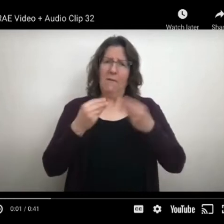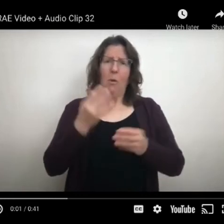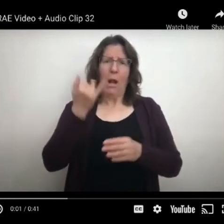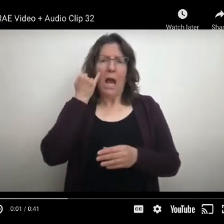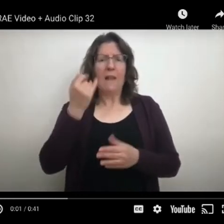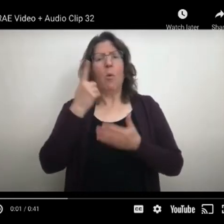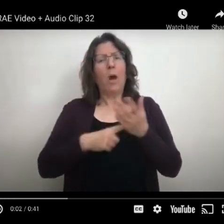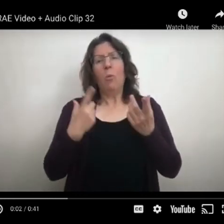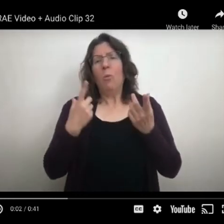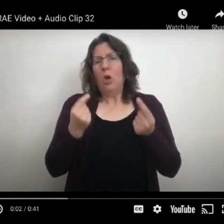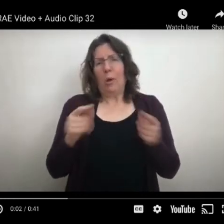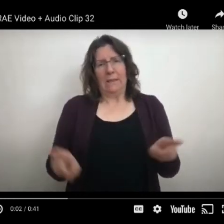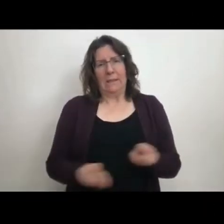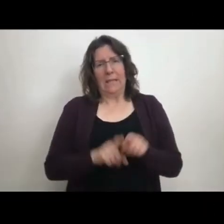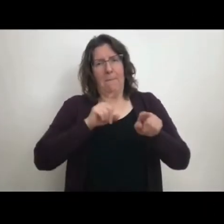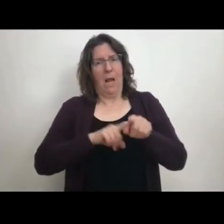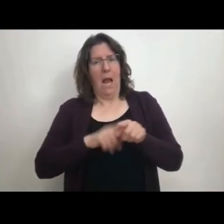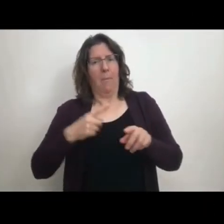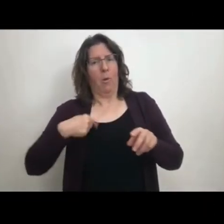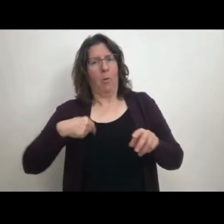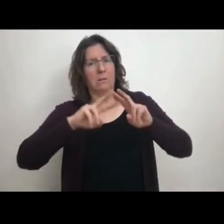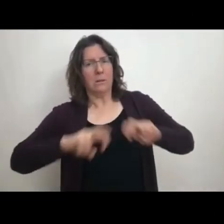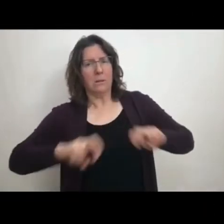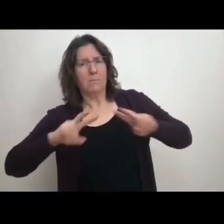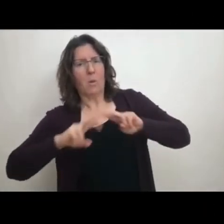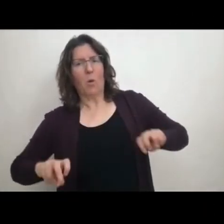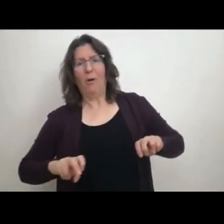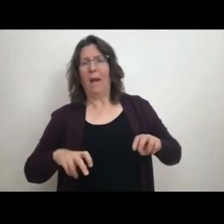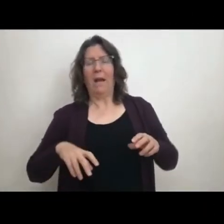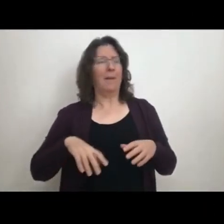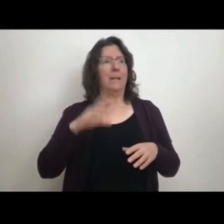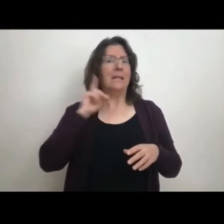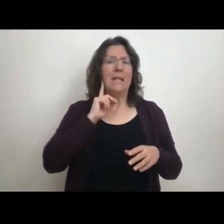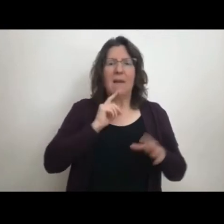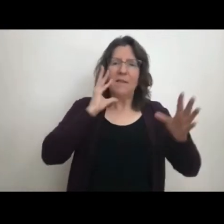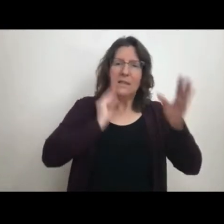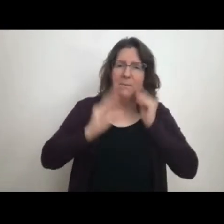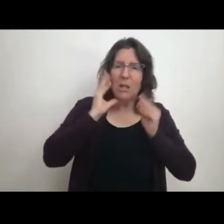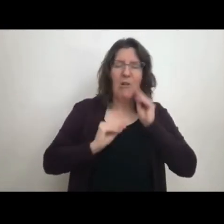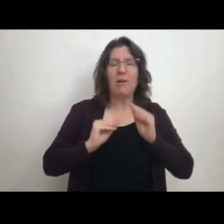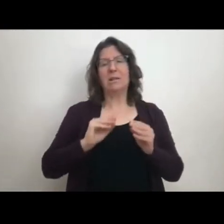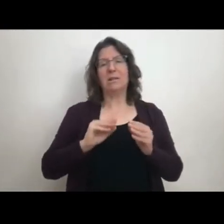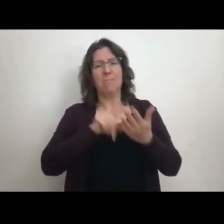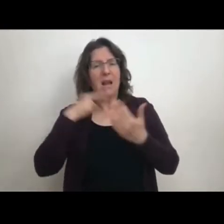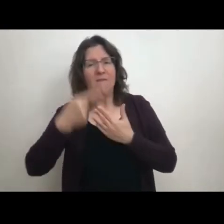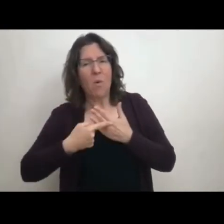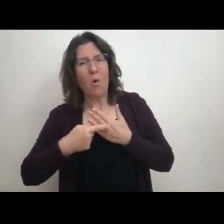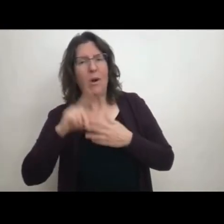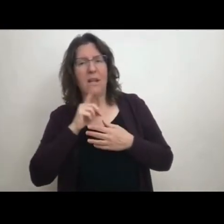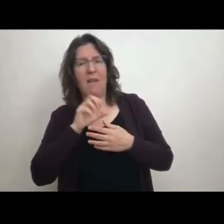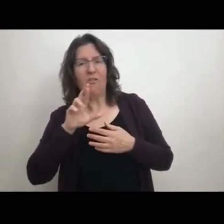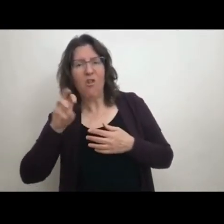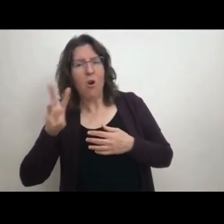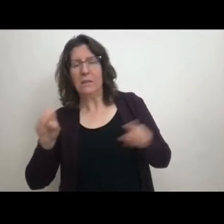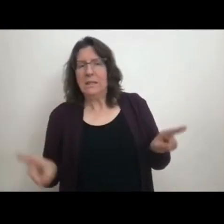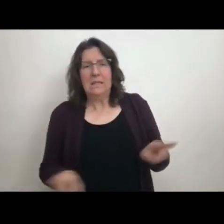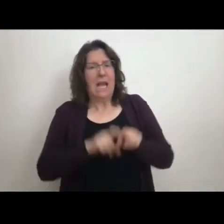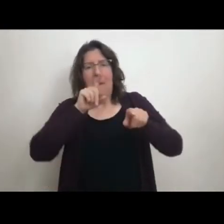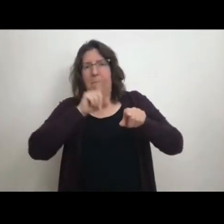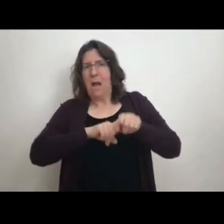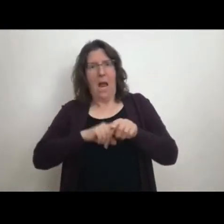So that gives you an idea of what we were doing while we were exploring the 'deaf experience metaphor' and "Deaf Crows."